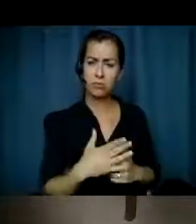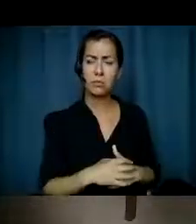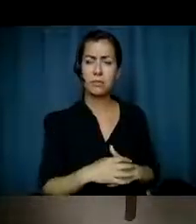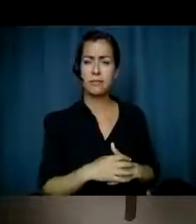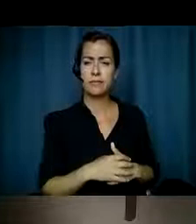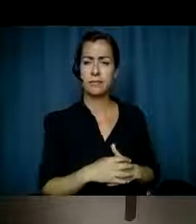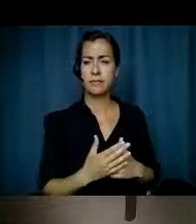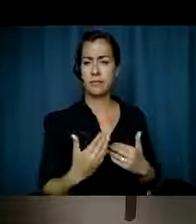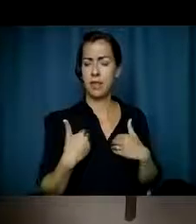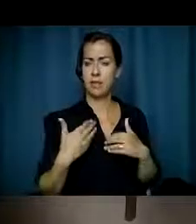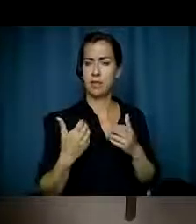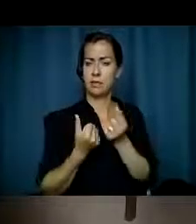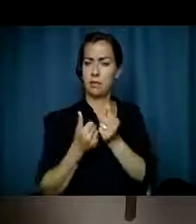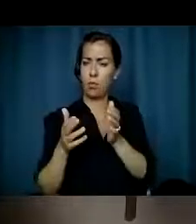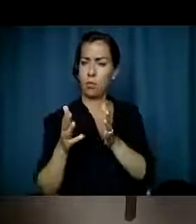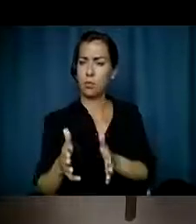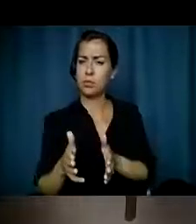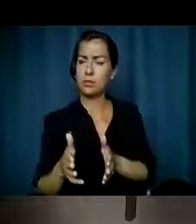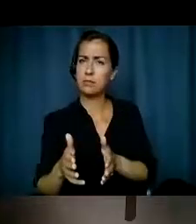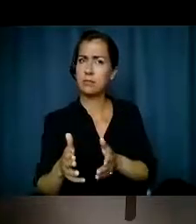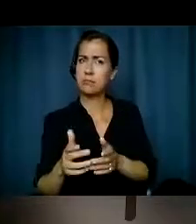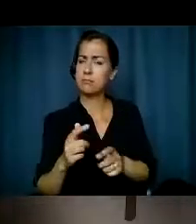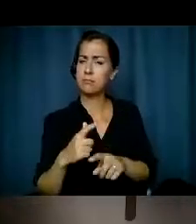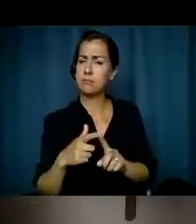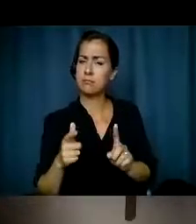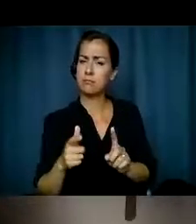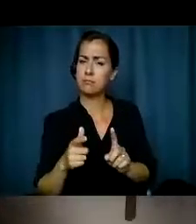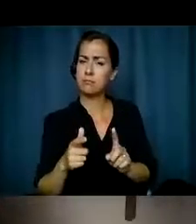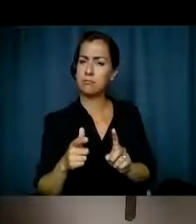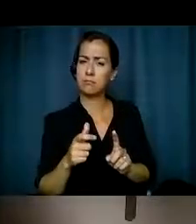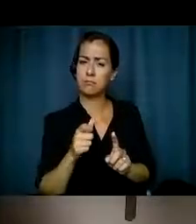slide. Thanks for listening, and we look forward to any questions or